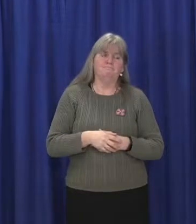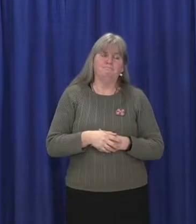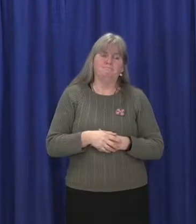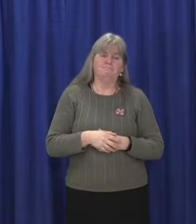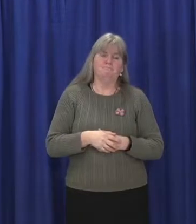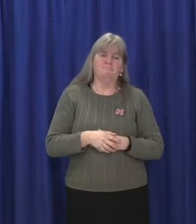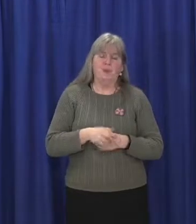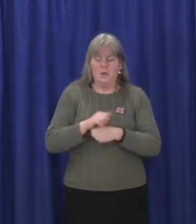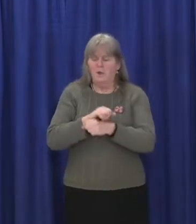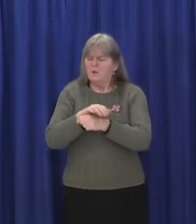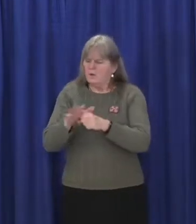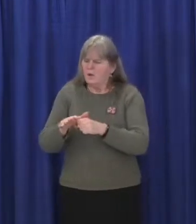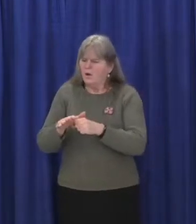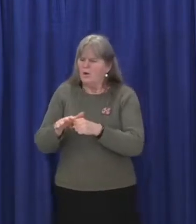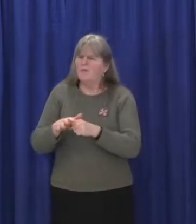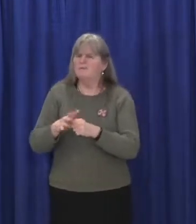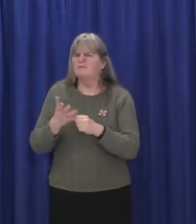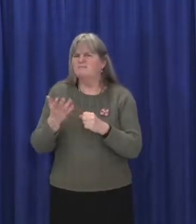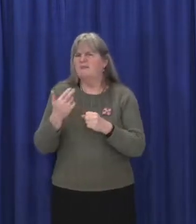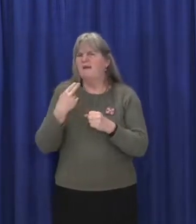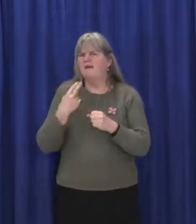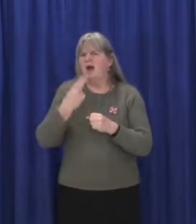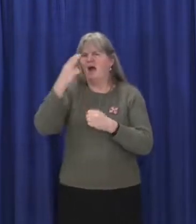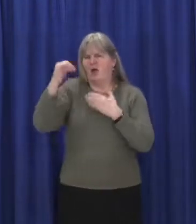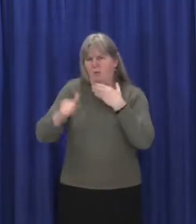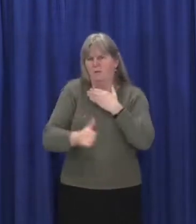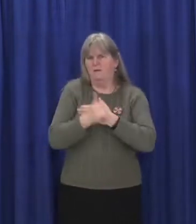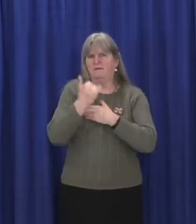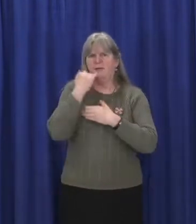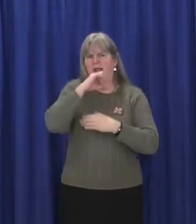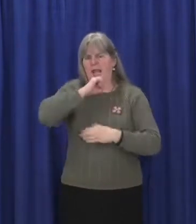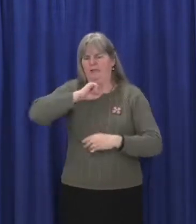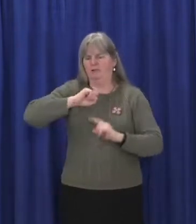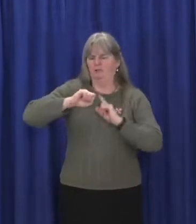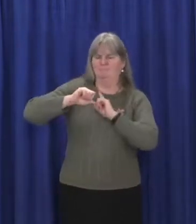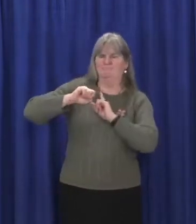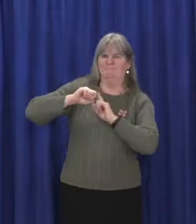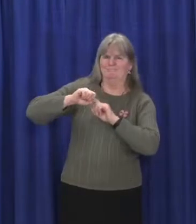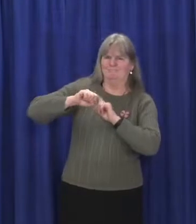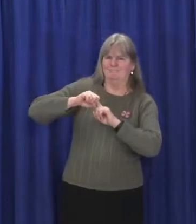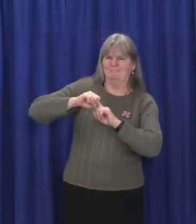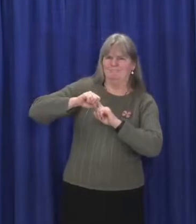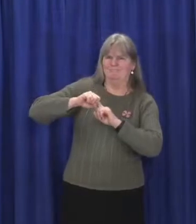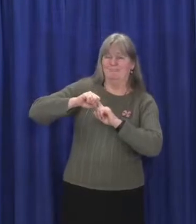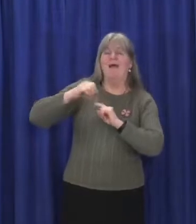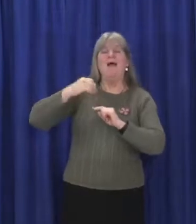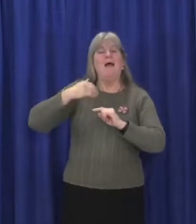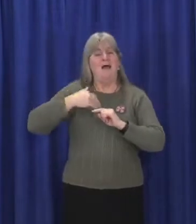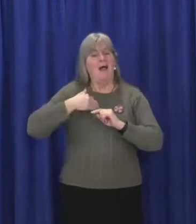is most dangerous for those who are older. And there are many ways to protect older people.